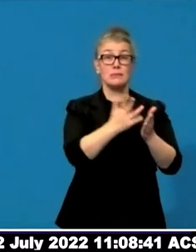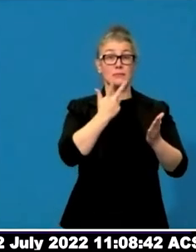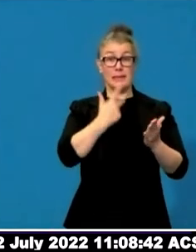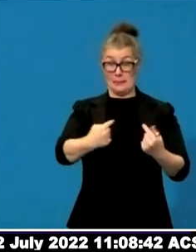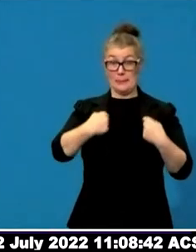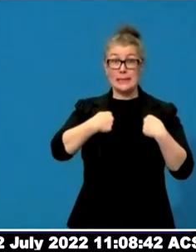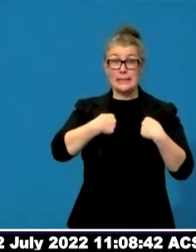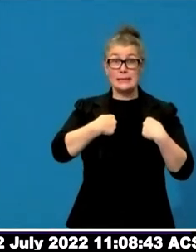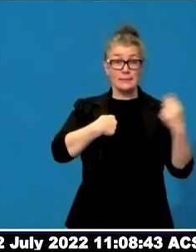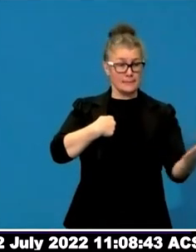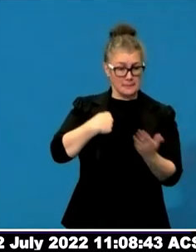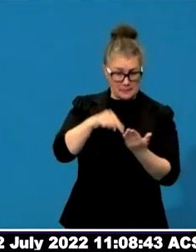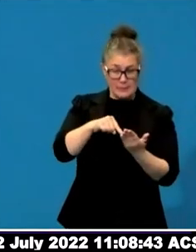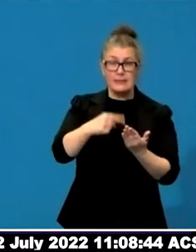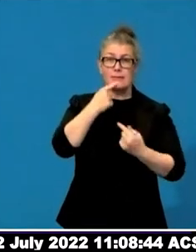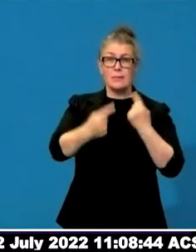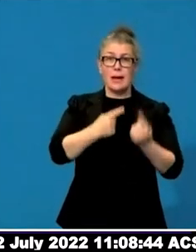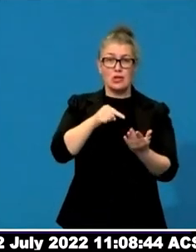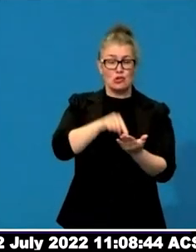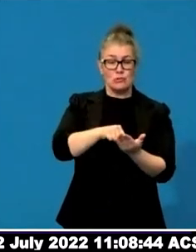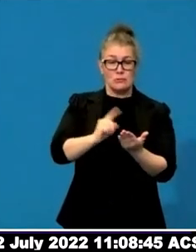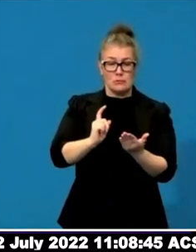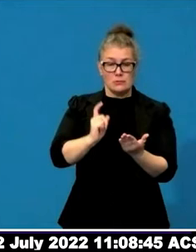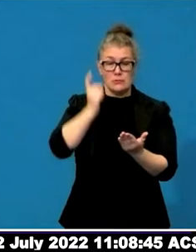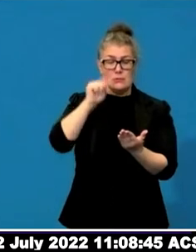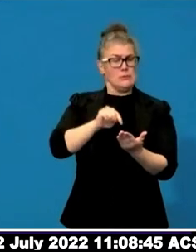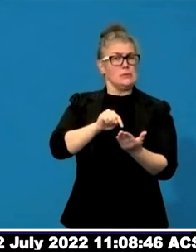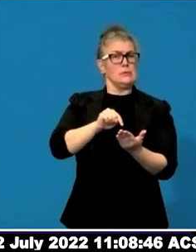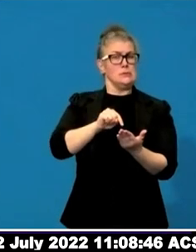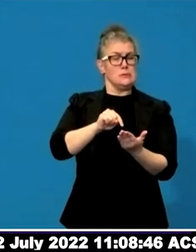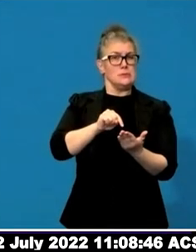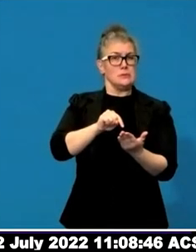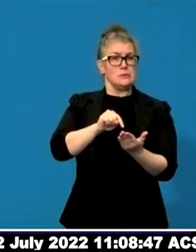which is extremely concerning in relation, you know,